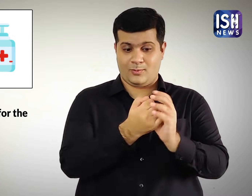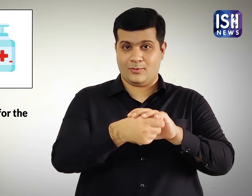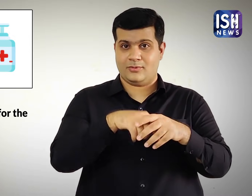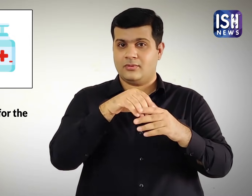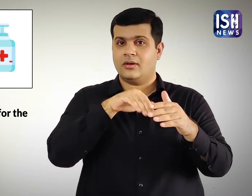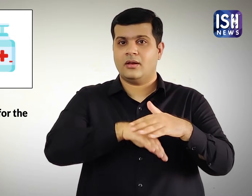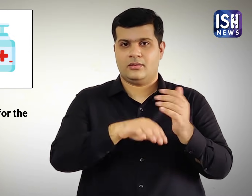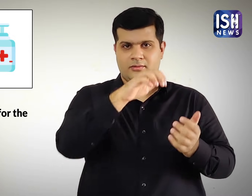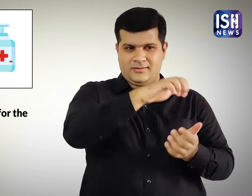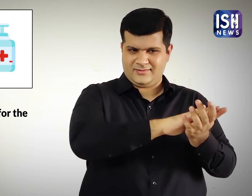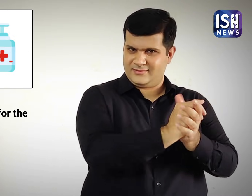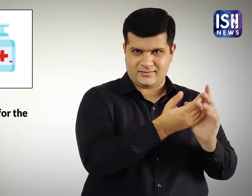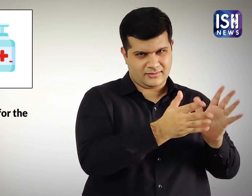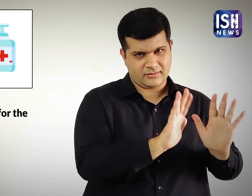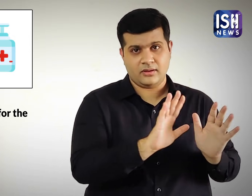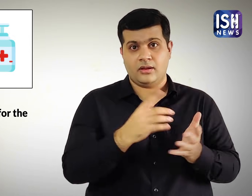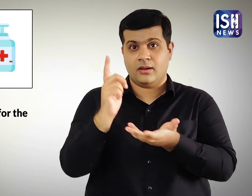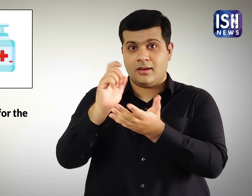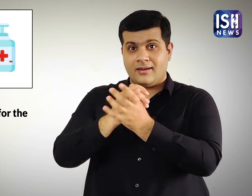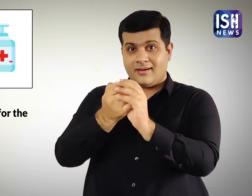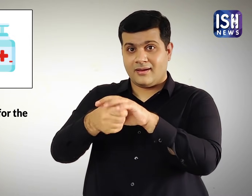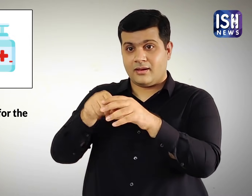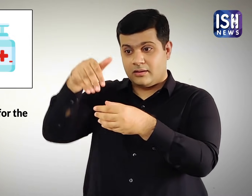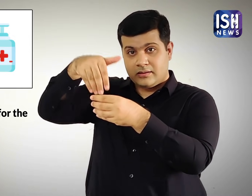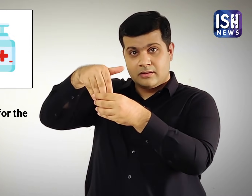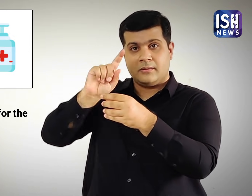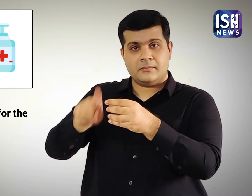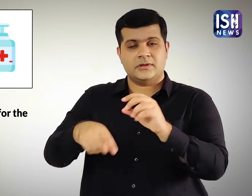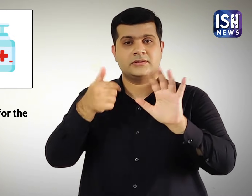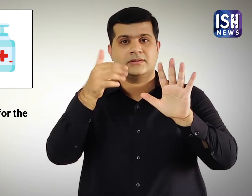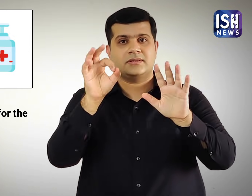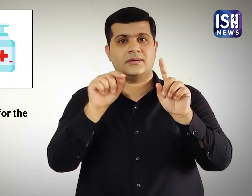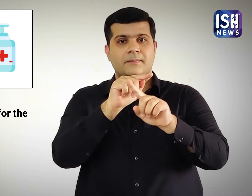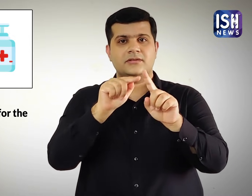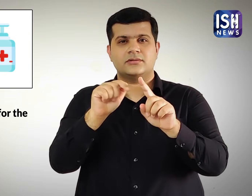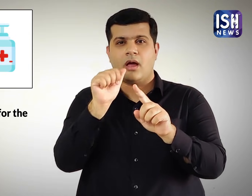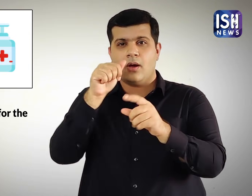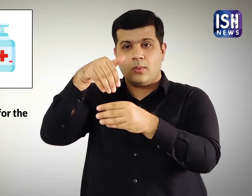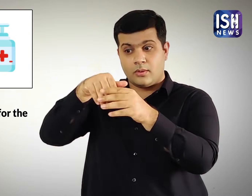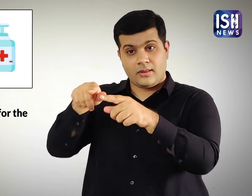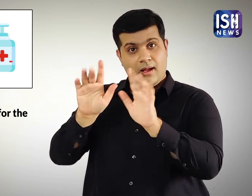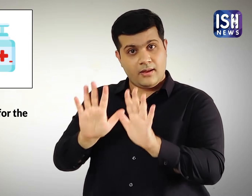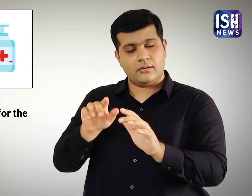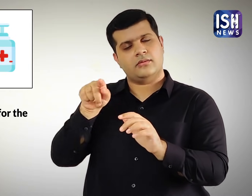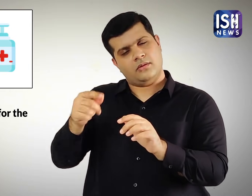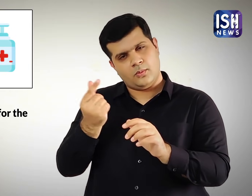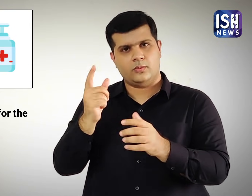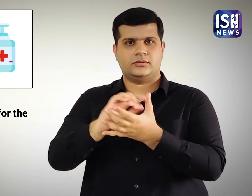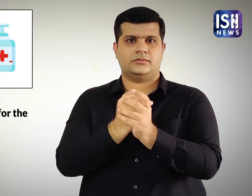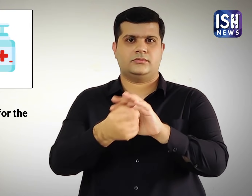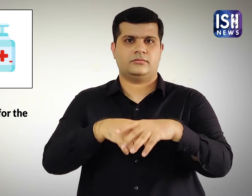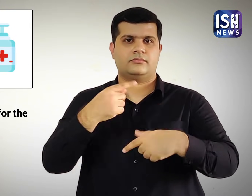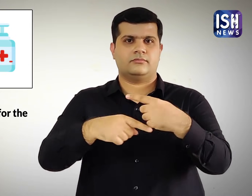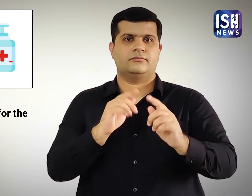One must sanitise their hands with sanitisers that have 60% alcohol.